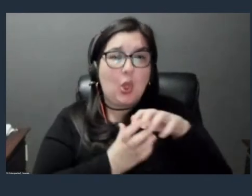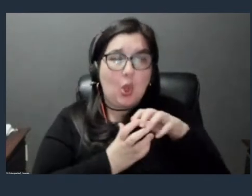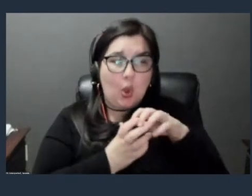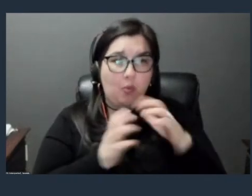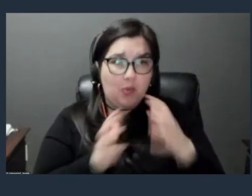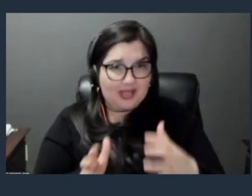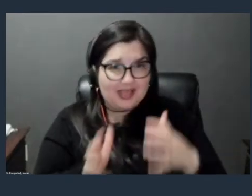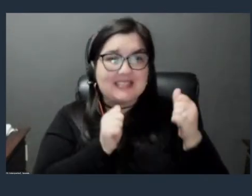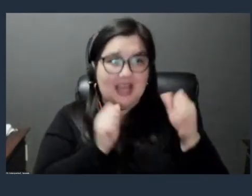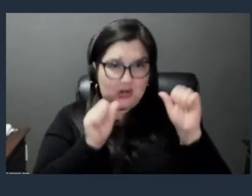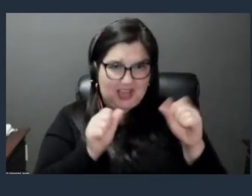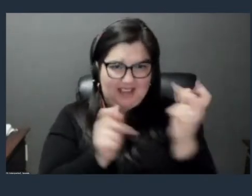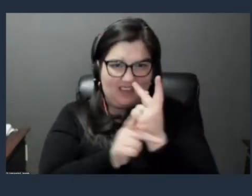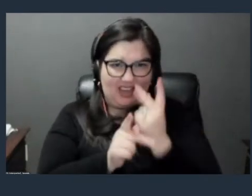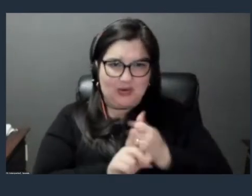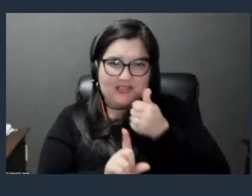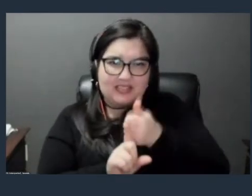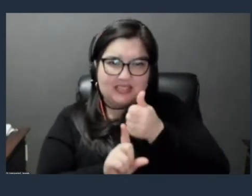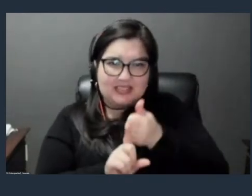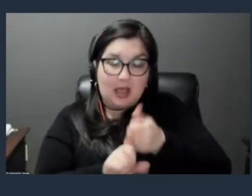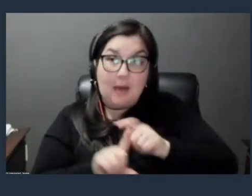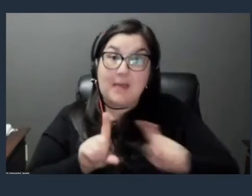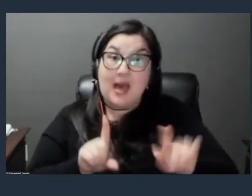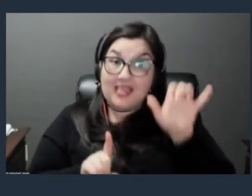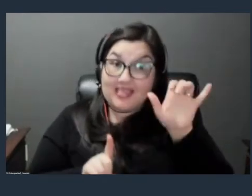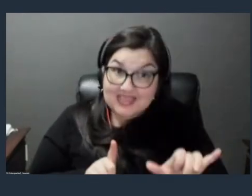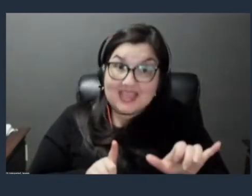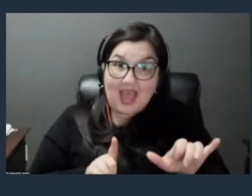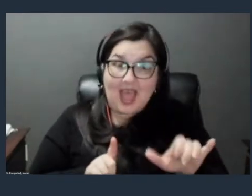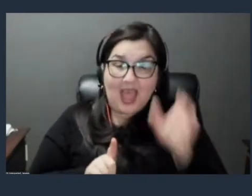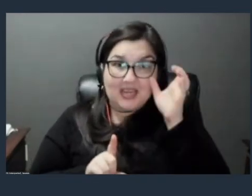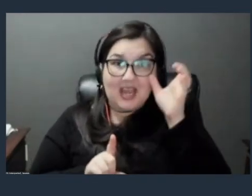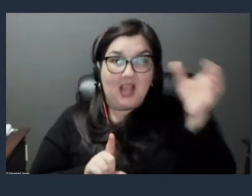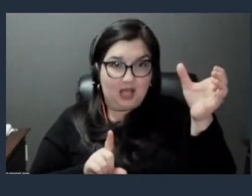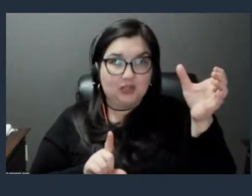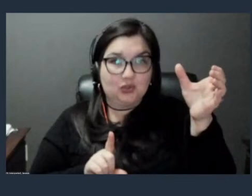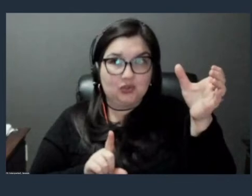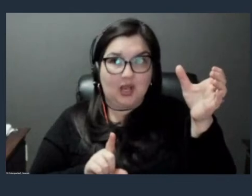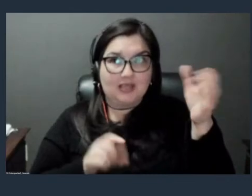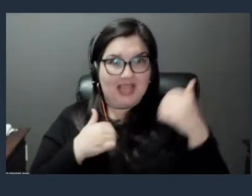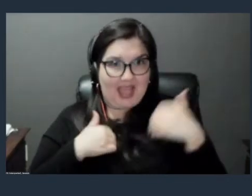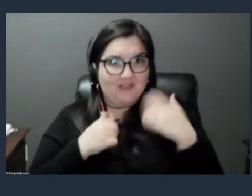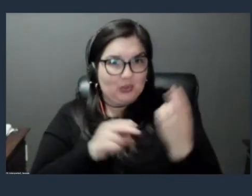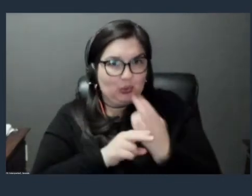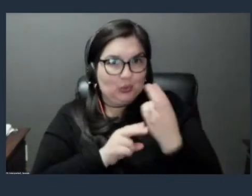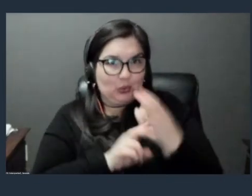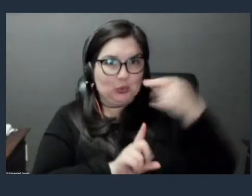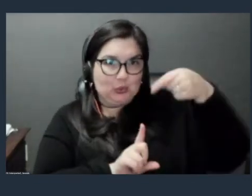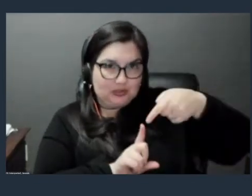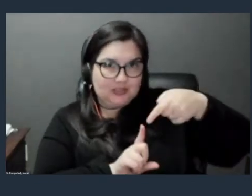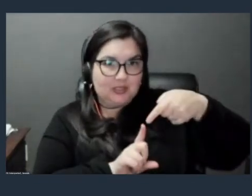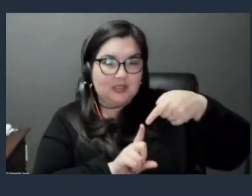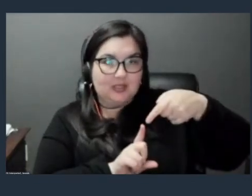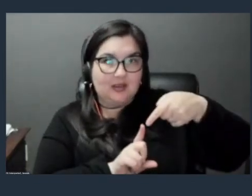But that actually, that construct actually has a use in the realm of data lake permissions as well.